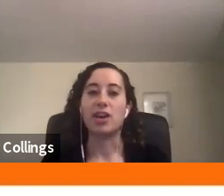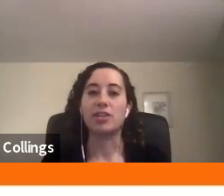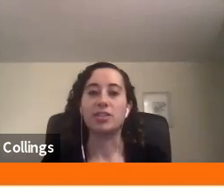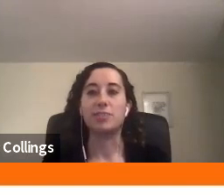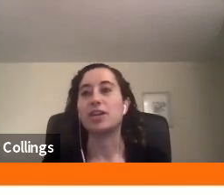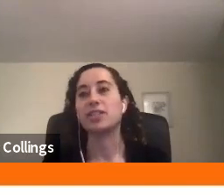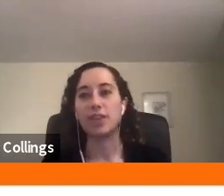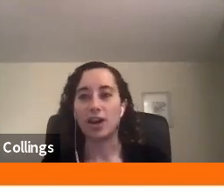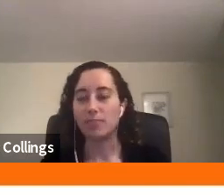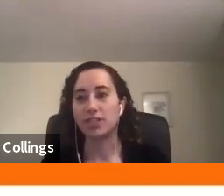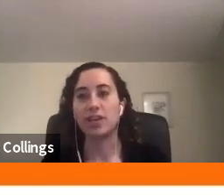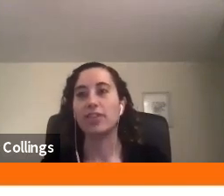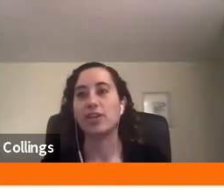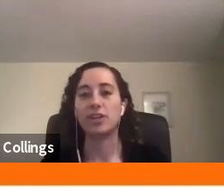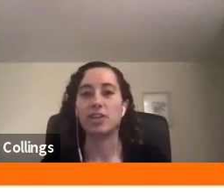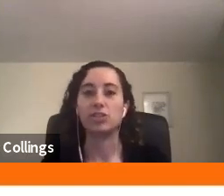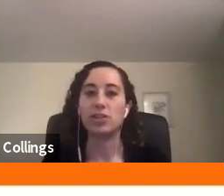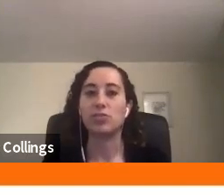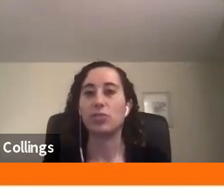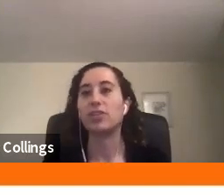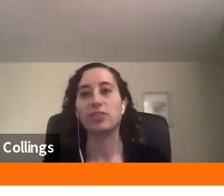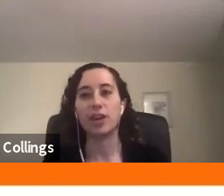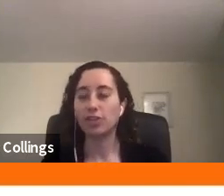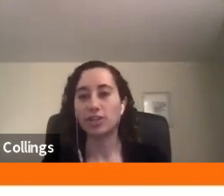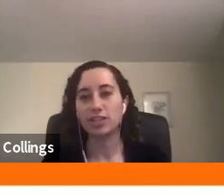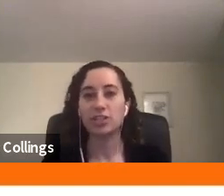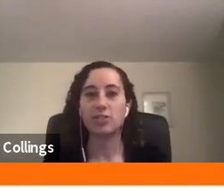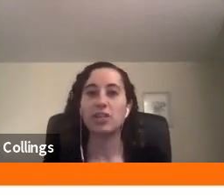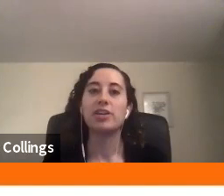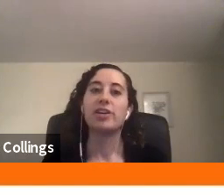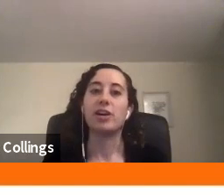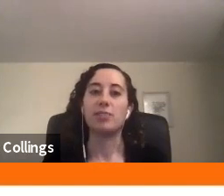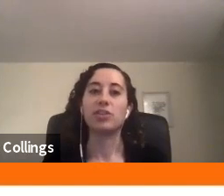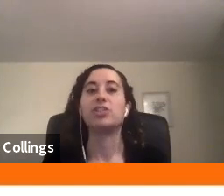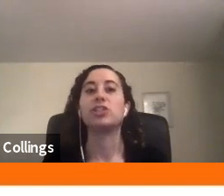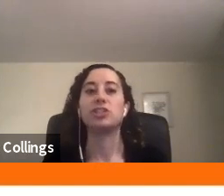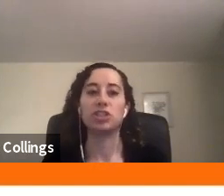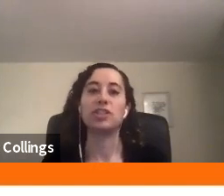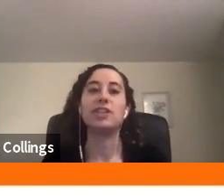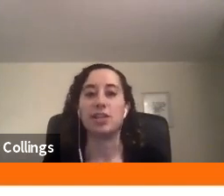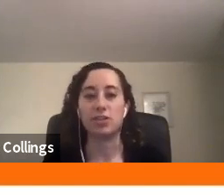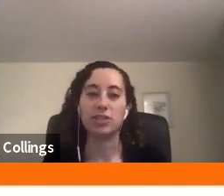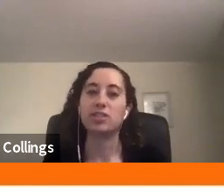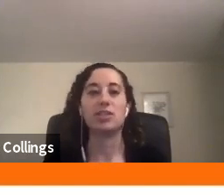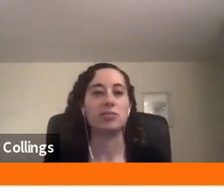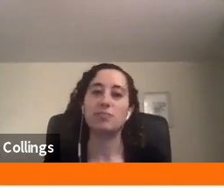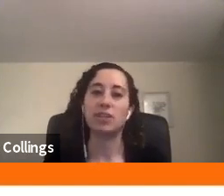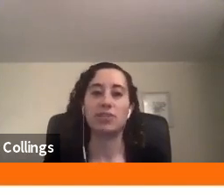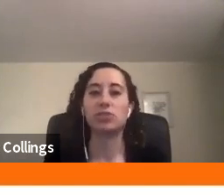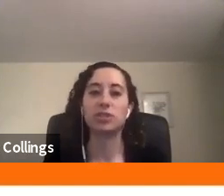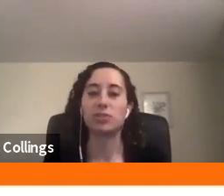continue to engage with the healthcare system. And because of that, because of that lack of engagement